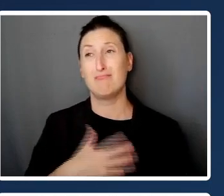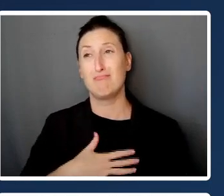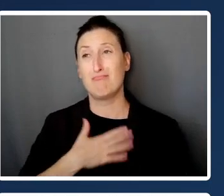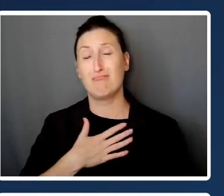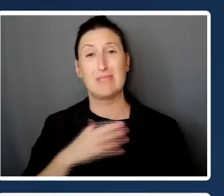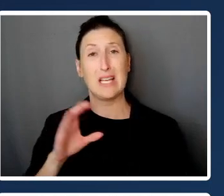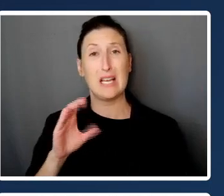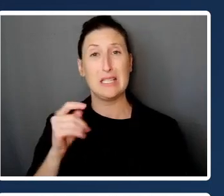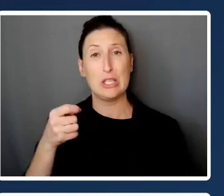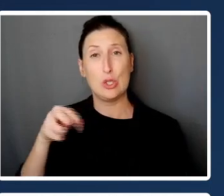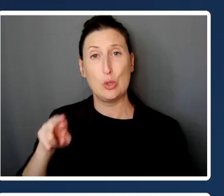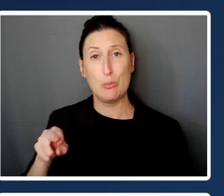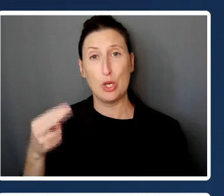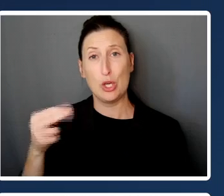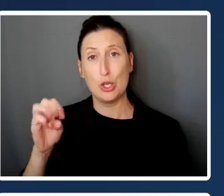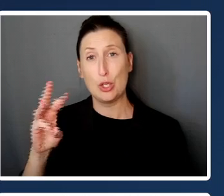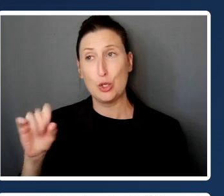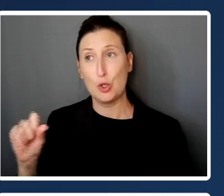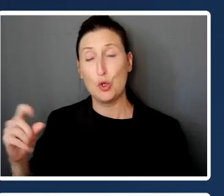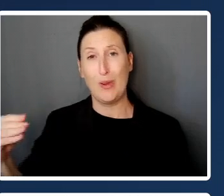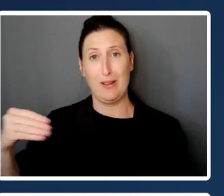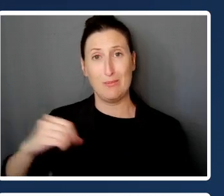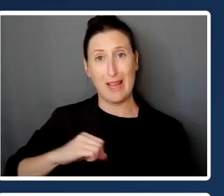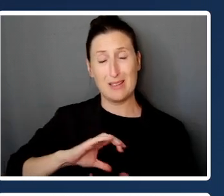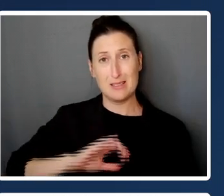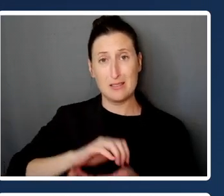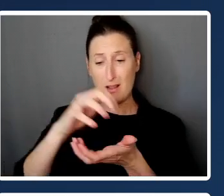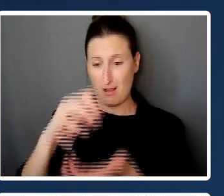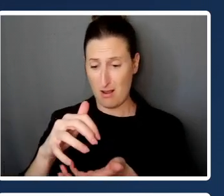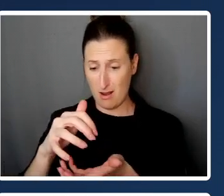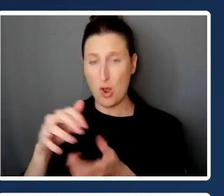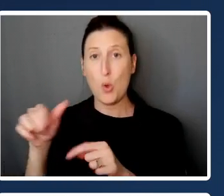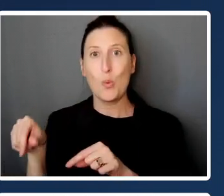those seed funds. We took our bilingual cooking class on the road. And our first stop was a local